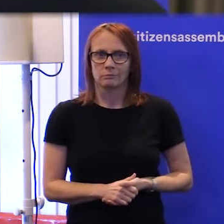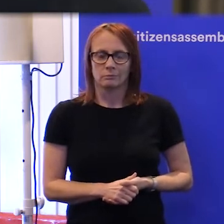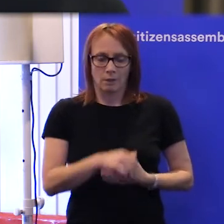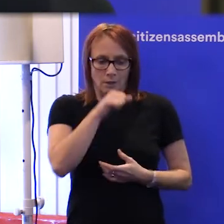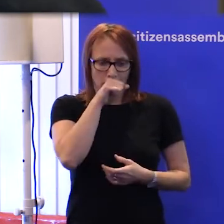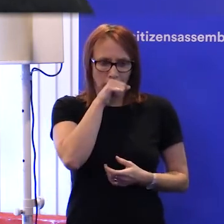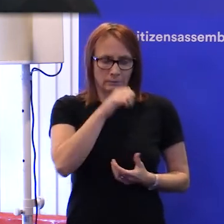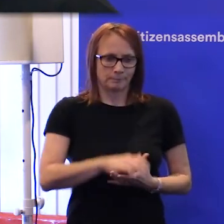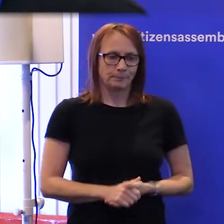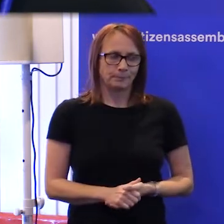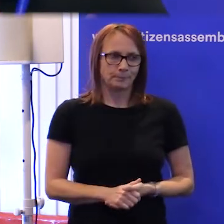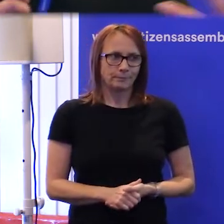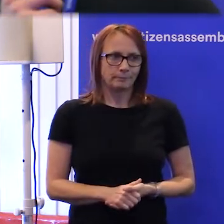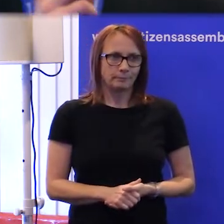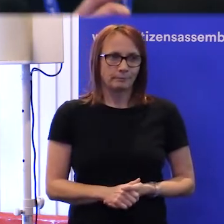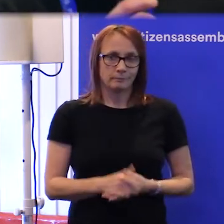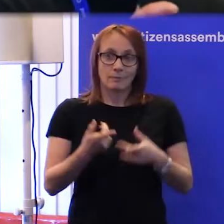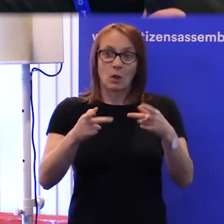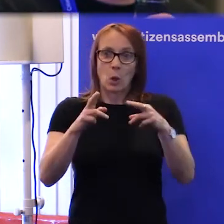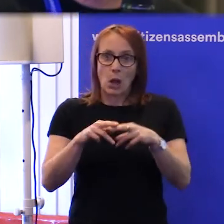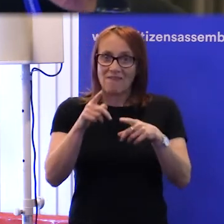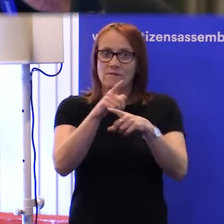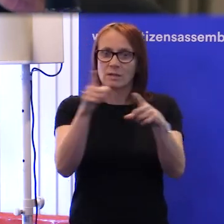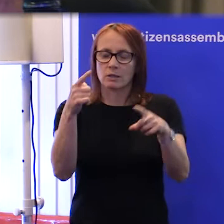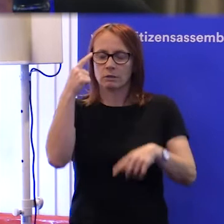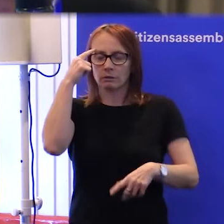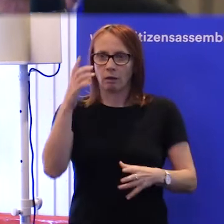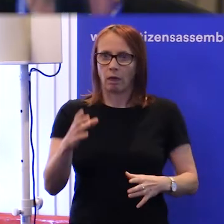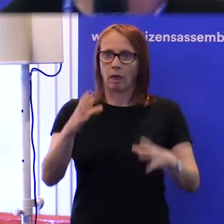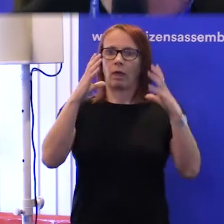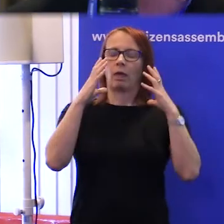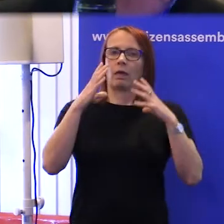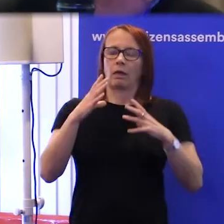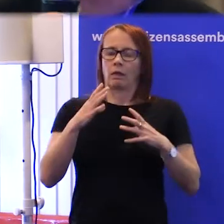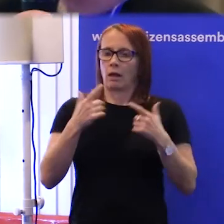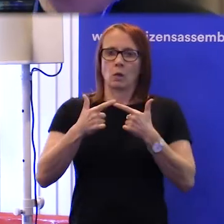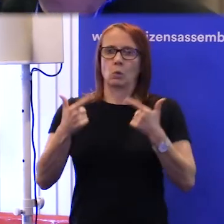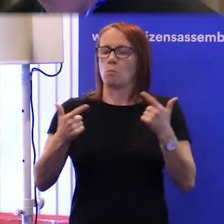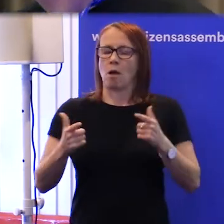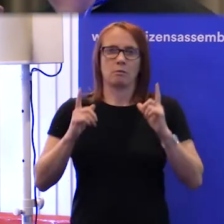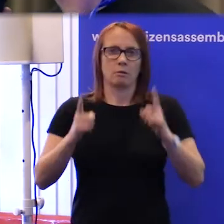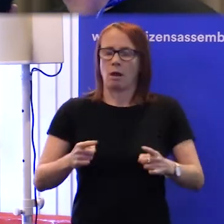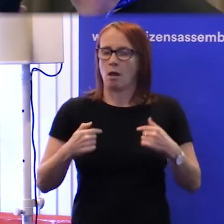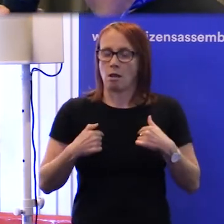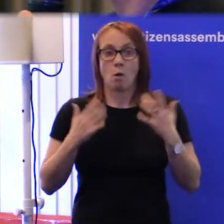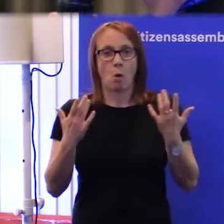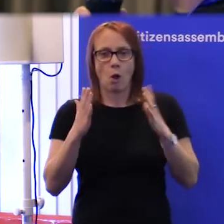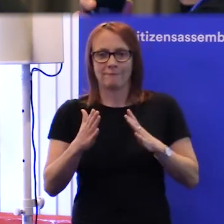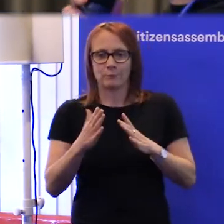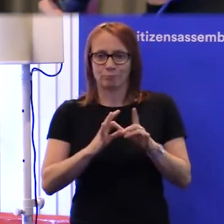just try it if you were feeling overwhelmed by Europe it's something that you feel like that you should be more aware of so these are some of the